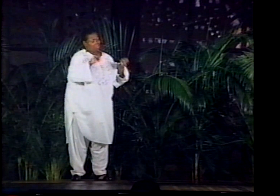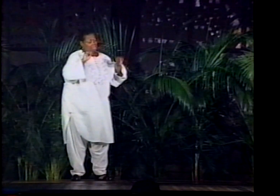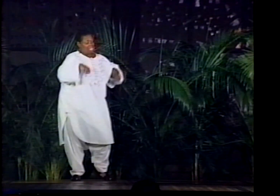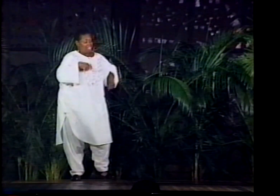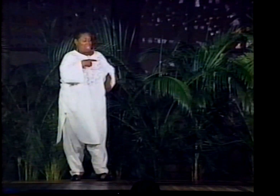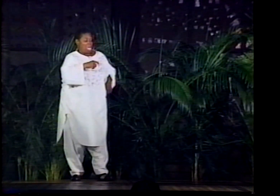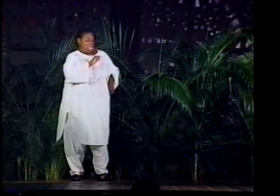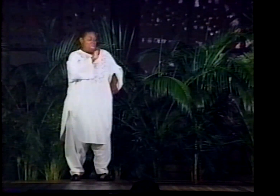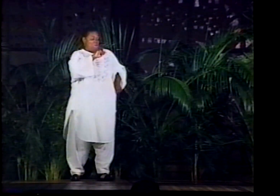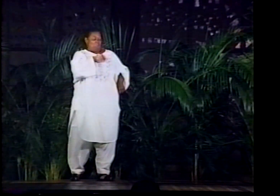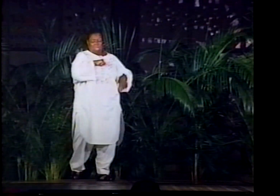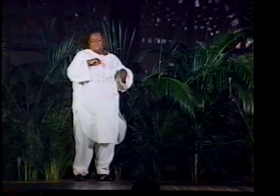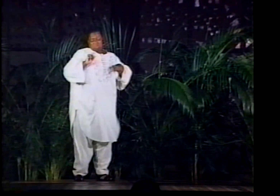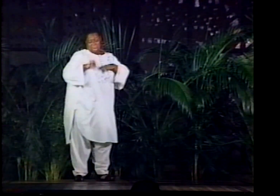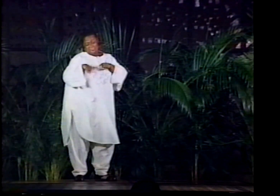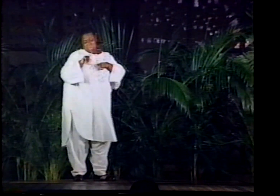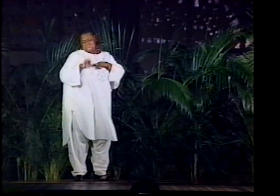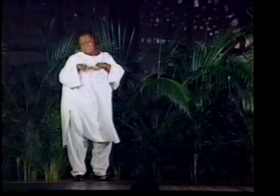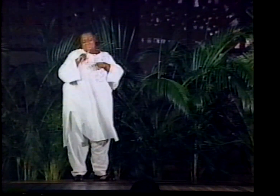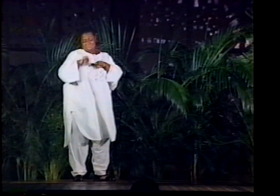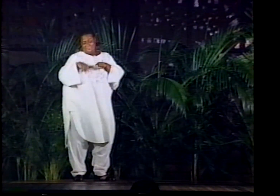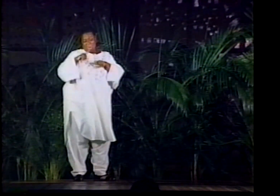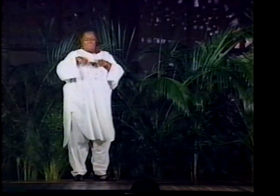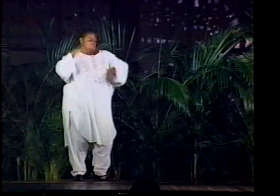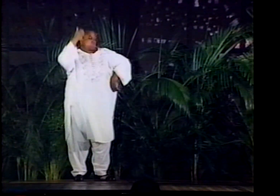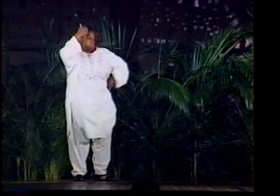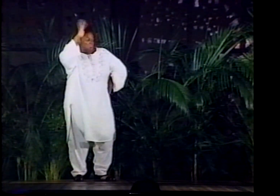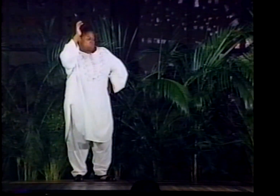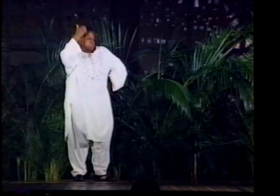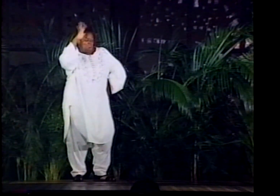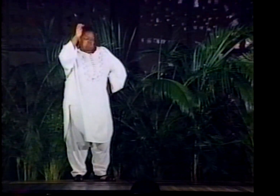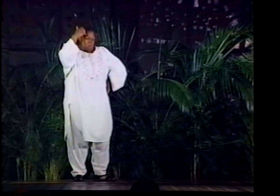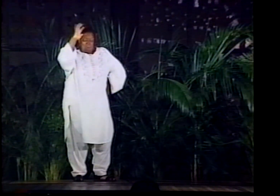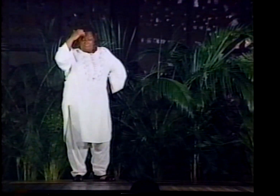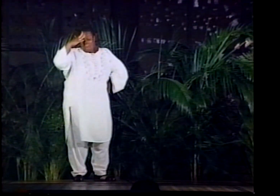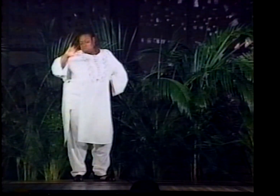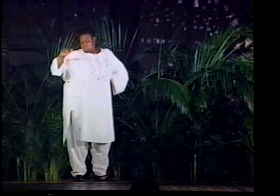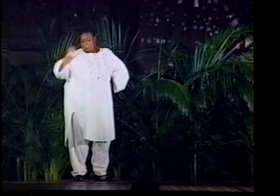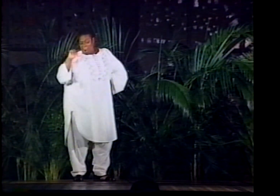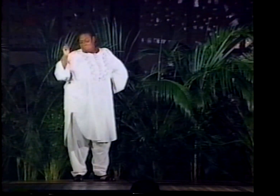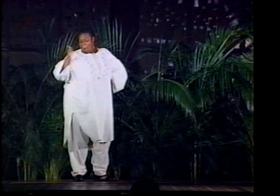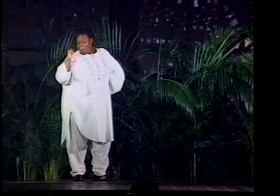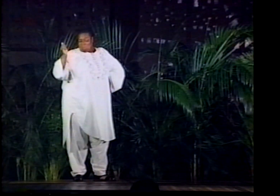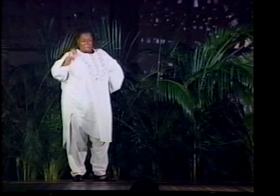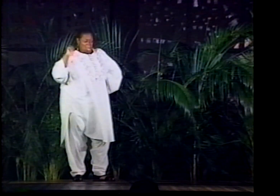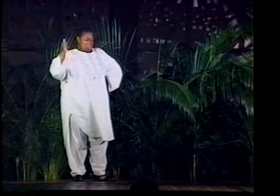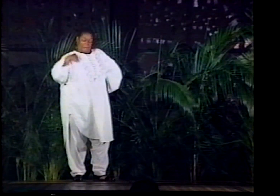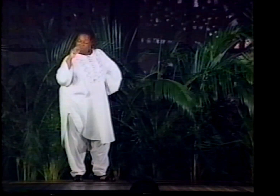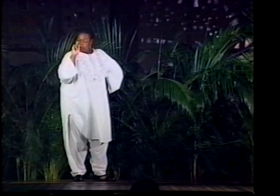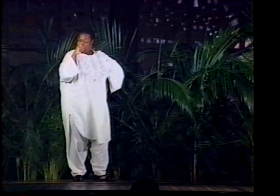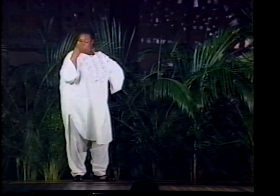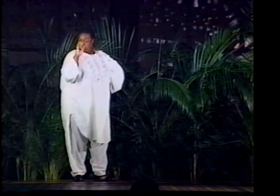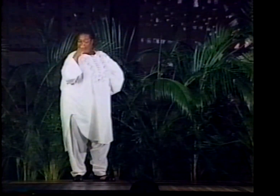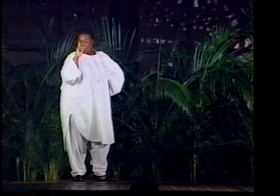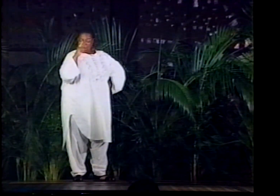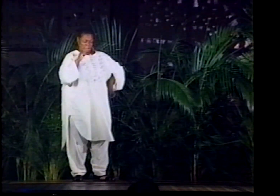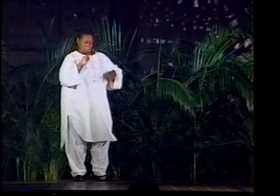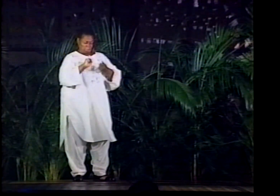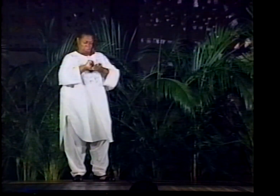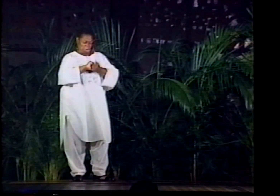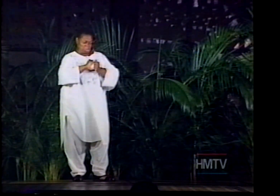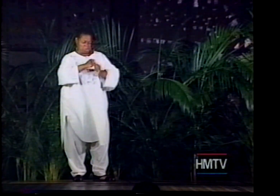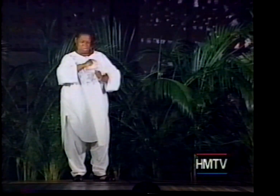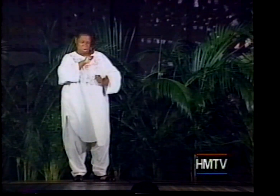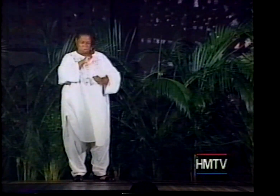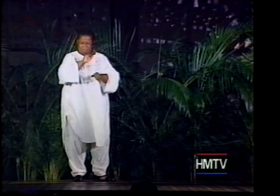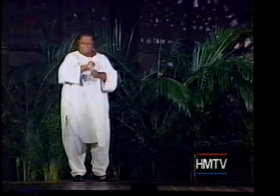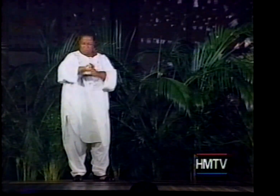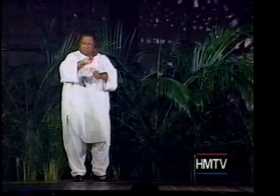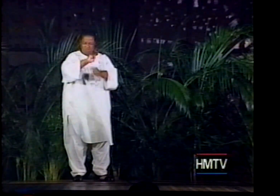So, the spider said, “If you can’t you cant’, but if you can, you can.